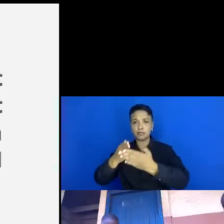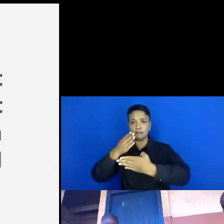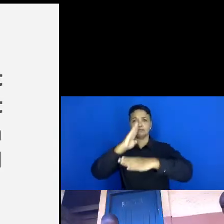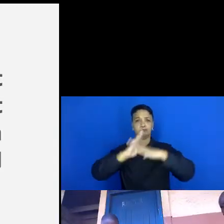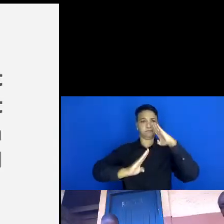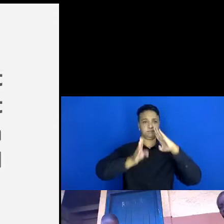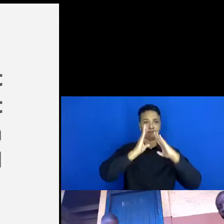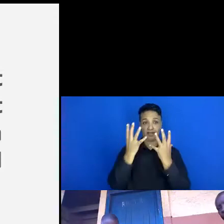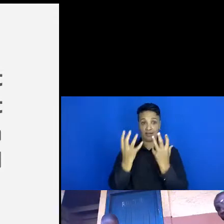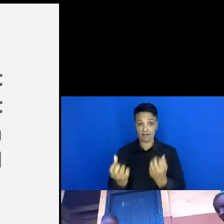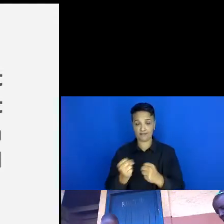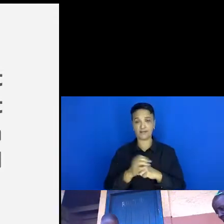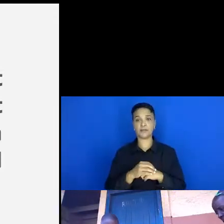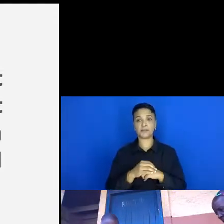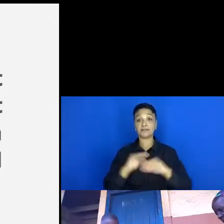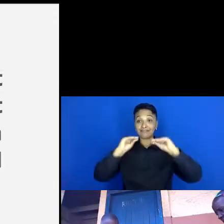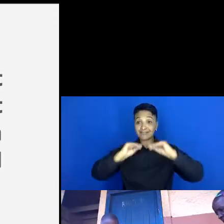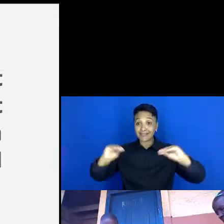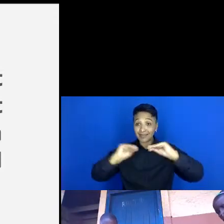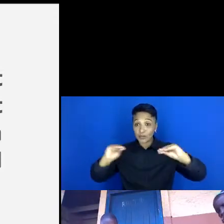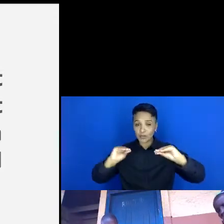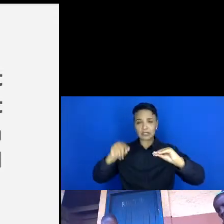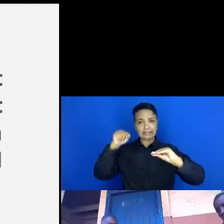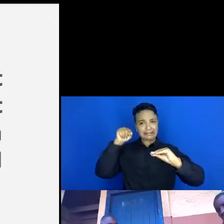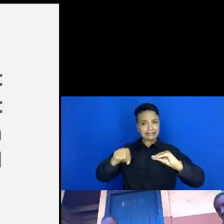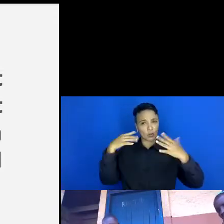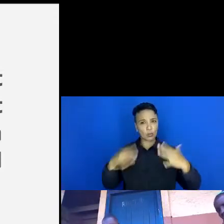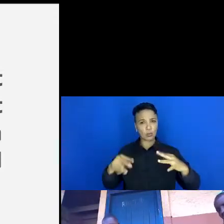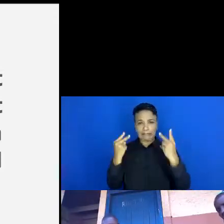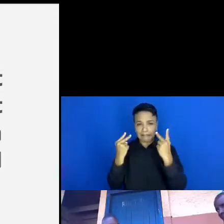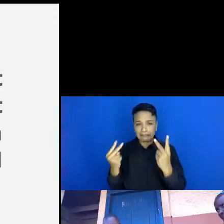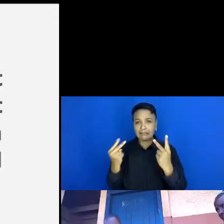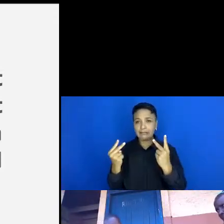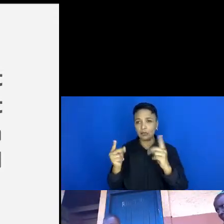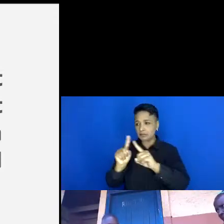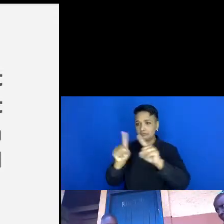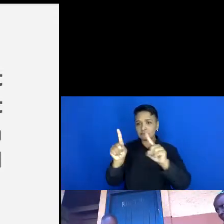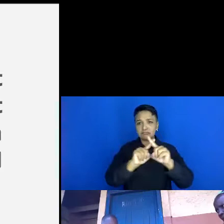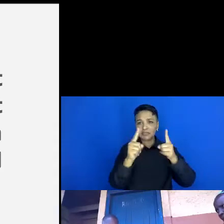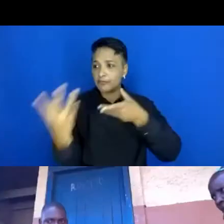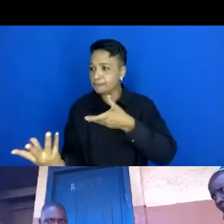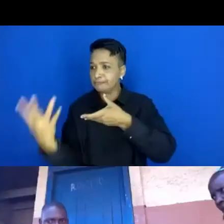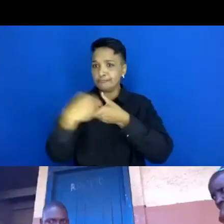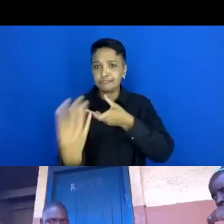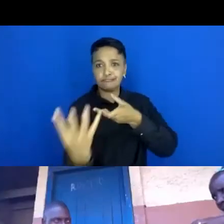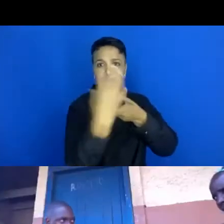however your life experience and engaging with organizations of people with disabilities or